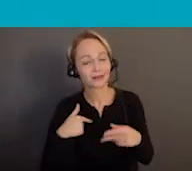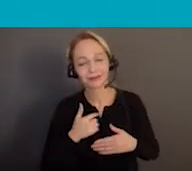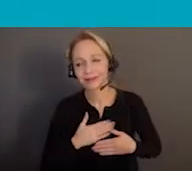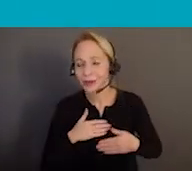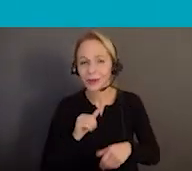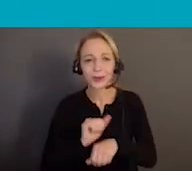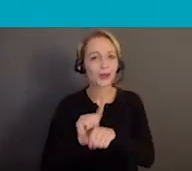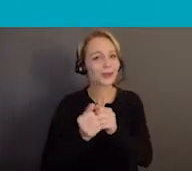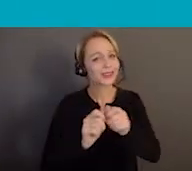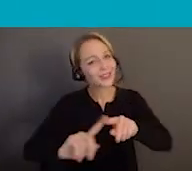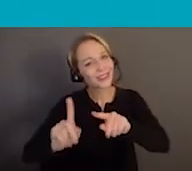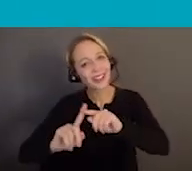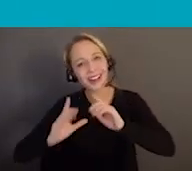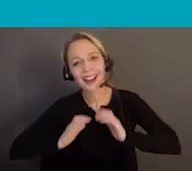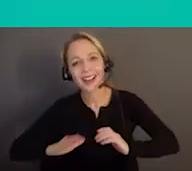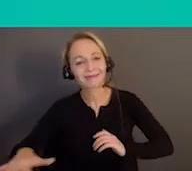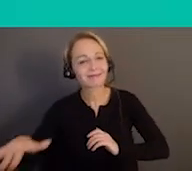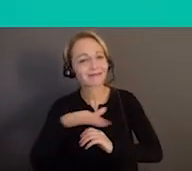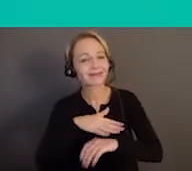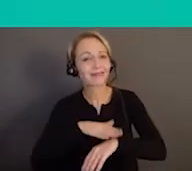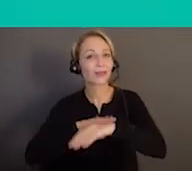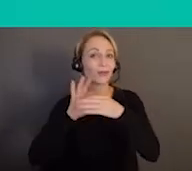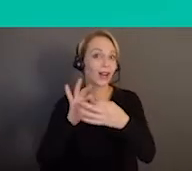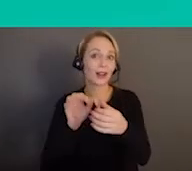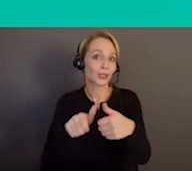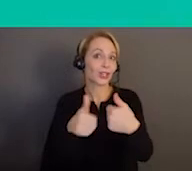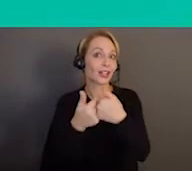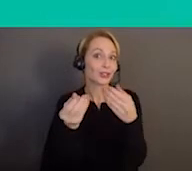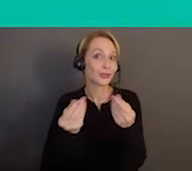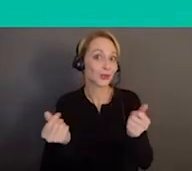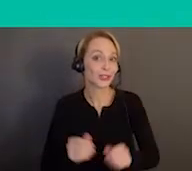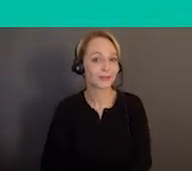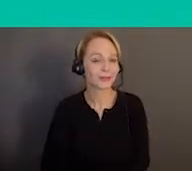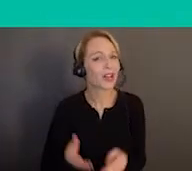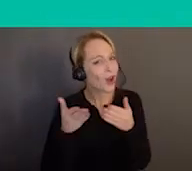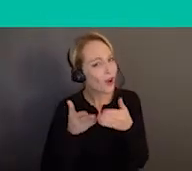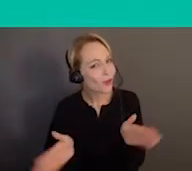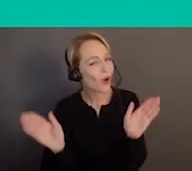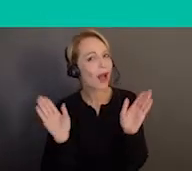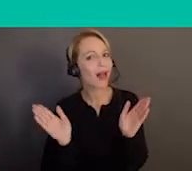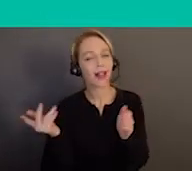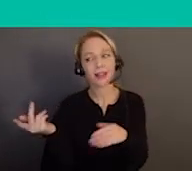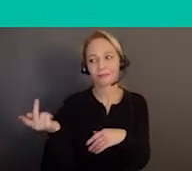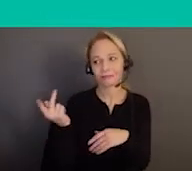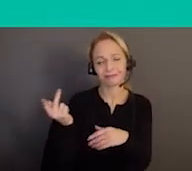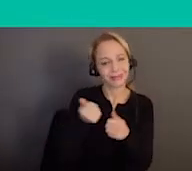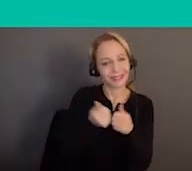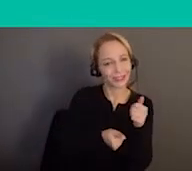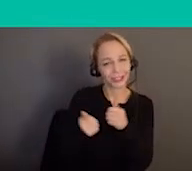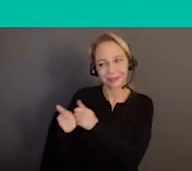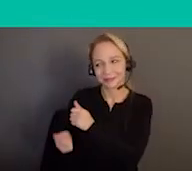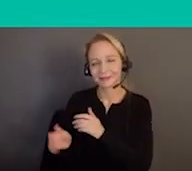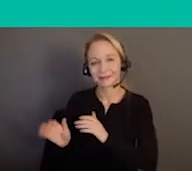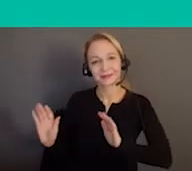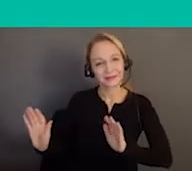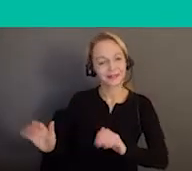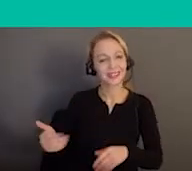MARKETPLACE. AND WE ENJOY WORKING WITH CLIENTS ON CHALLENGING SOLUTIONS.